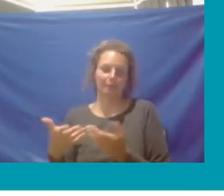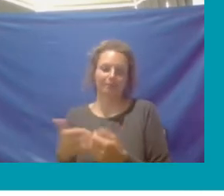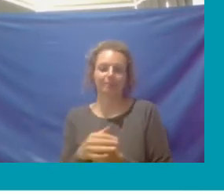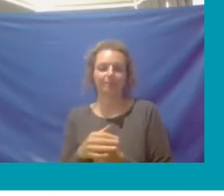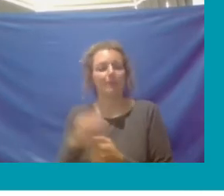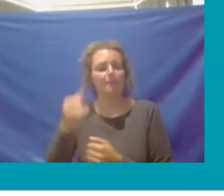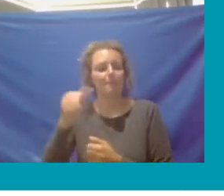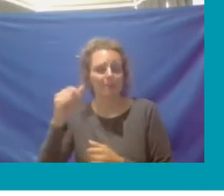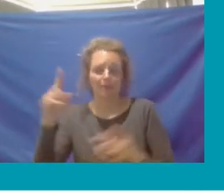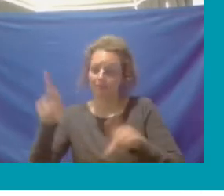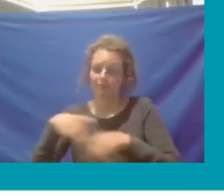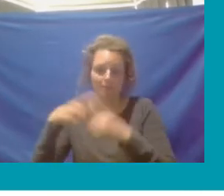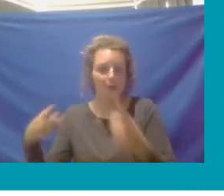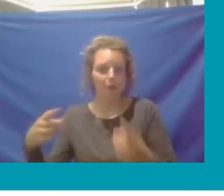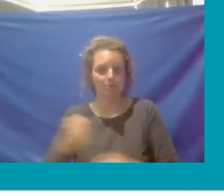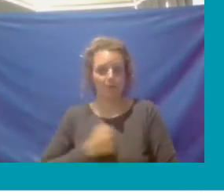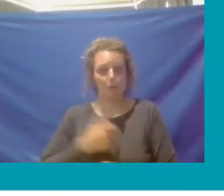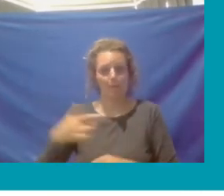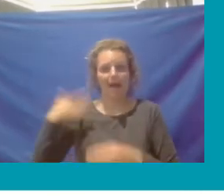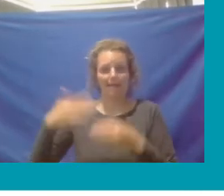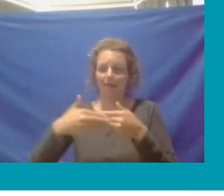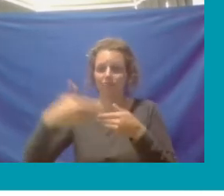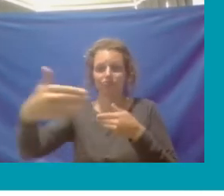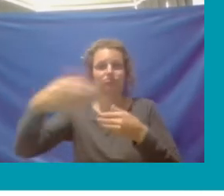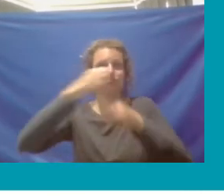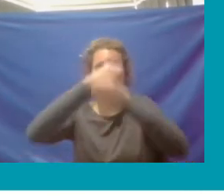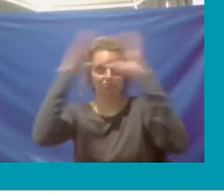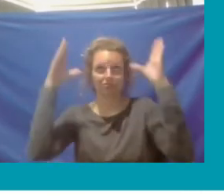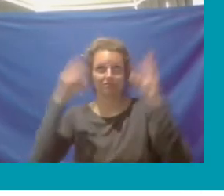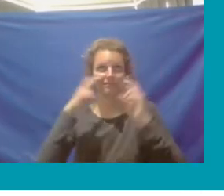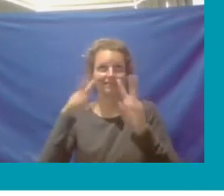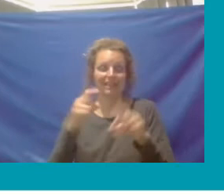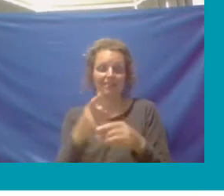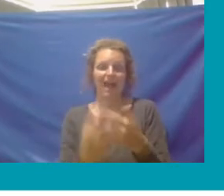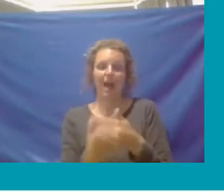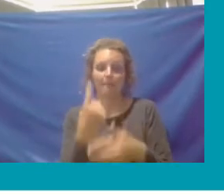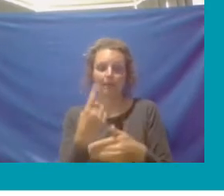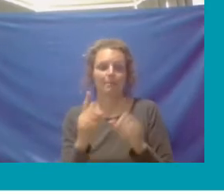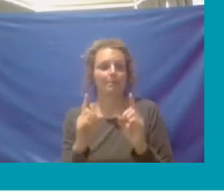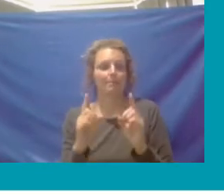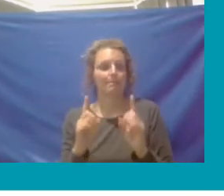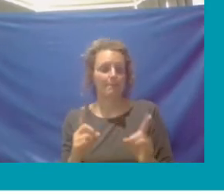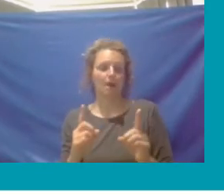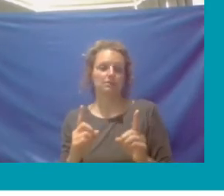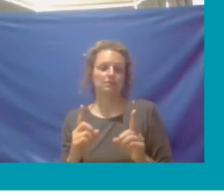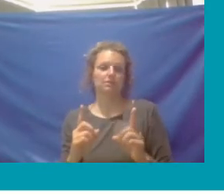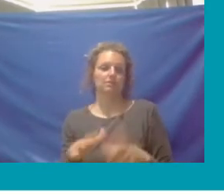and find whatever they need. Whether that's direct services that we deliver or whether it's signposting to other organisations